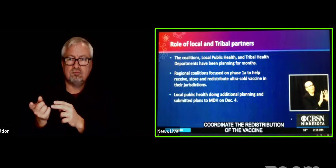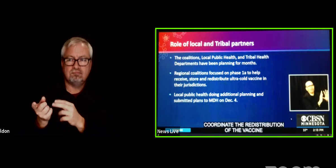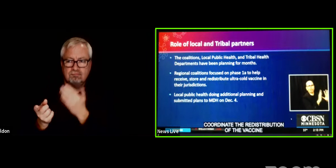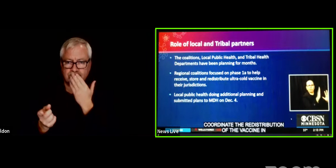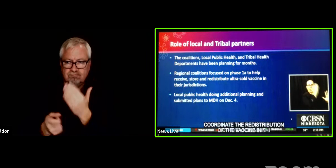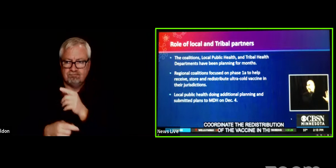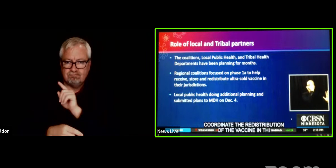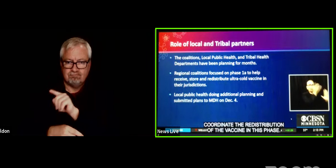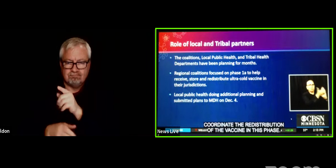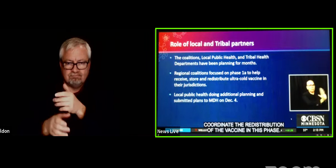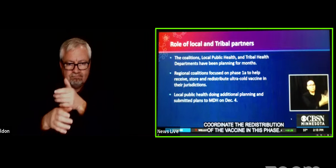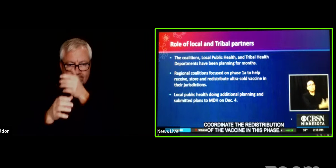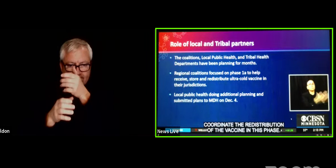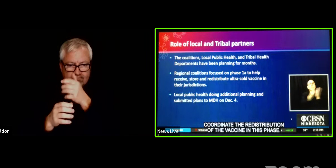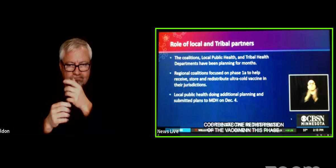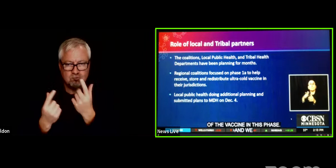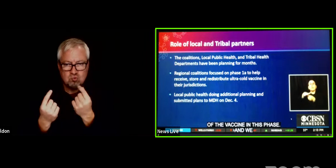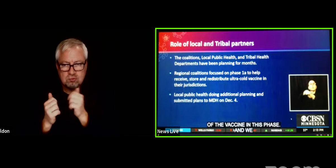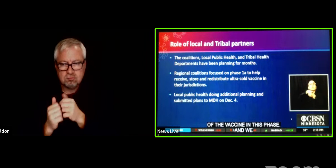LOCAL PUBLIC HEALTH AND TRIBAL HEALTH ARE FOCUSING ON ALL